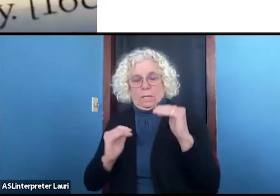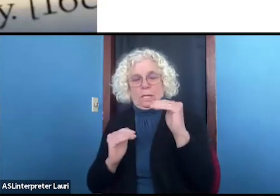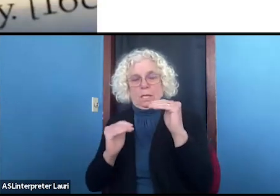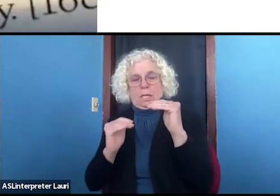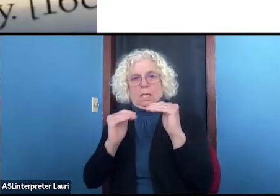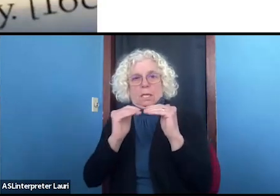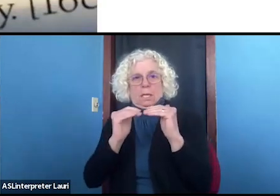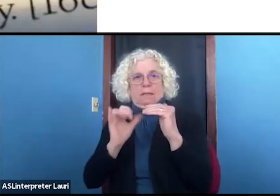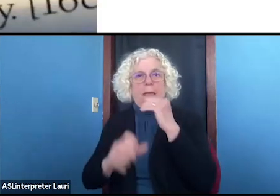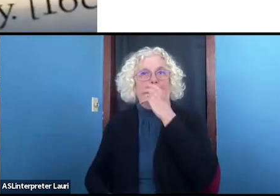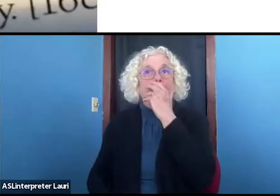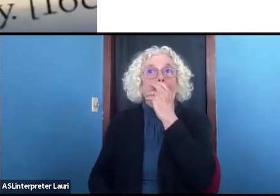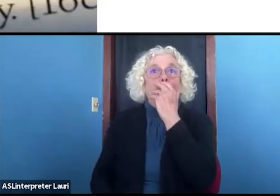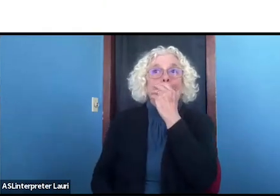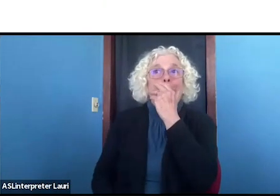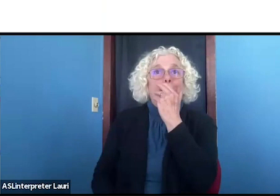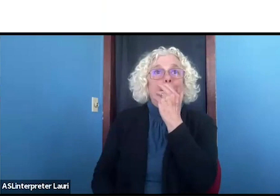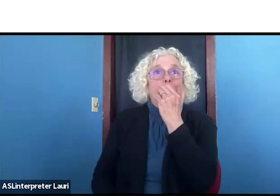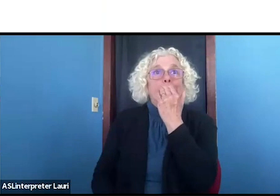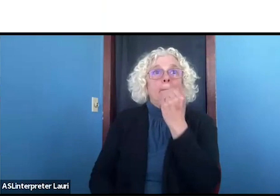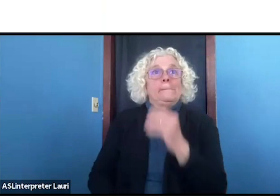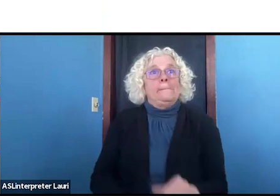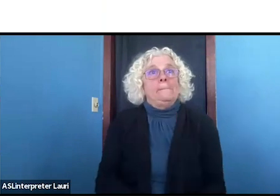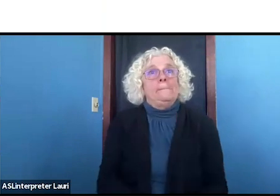So the next slide,